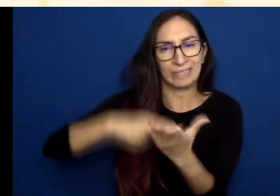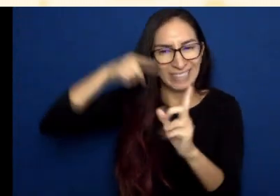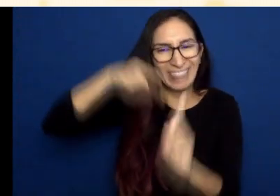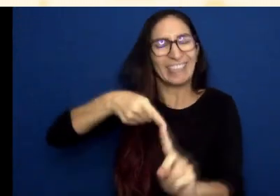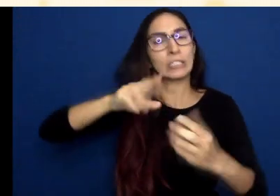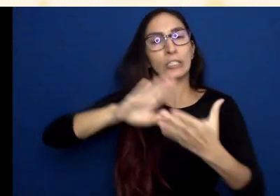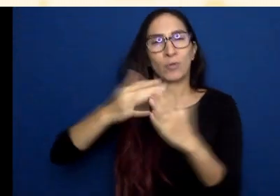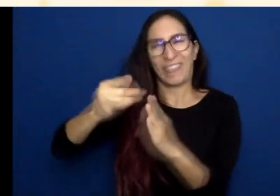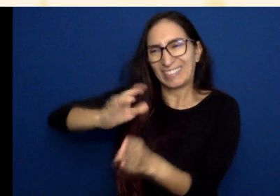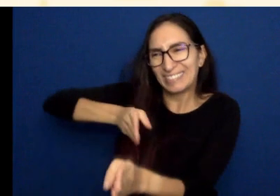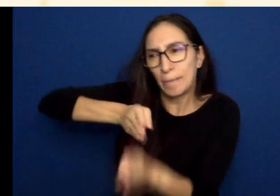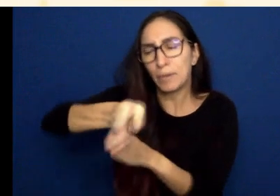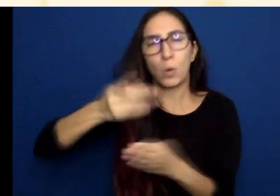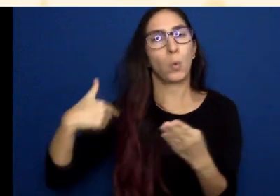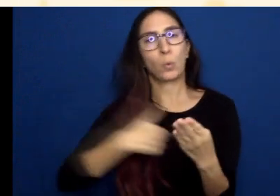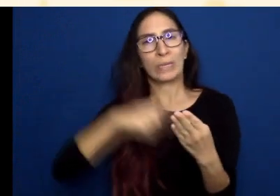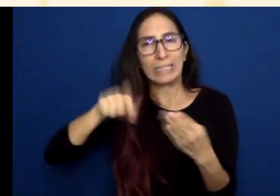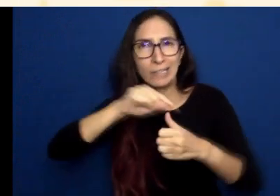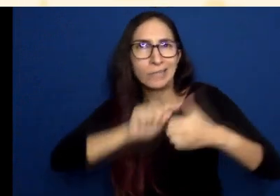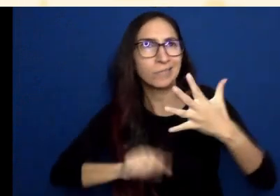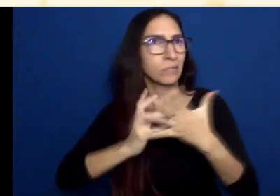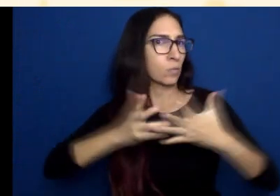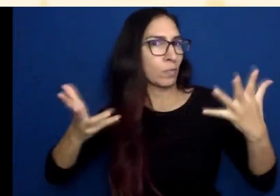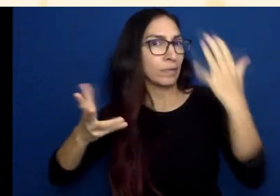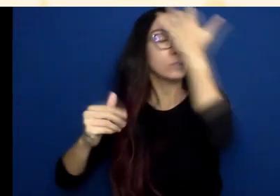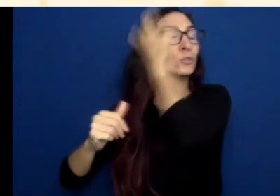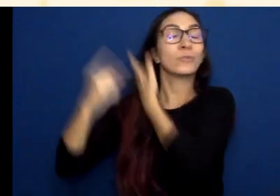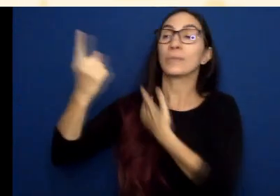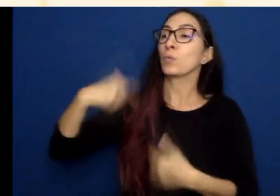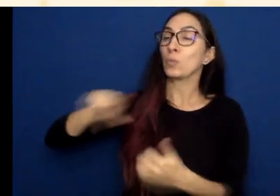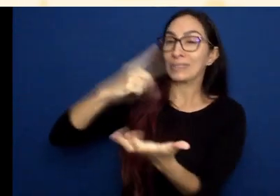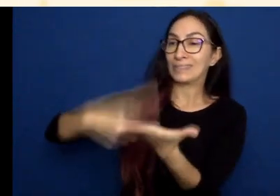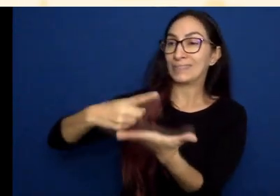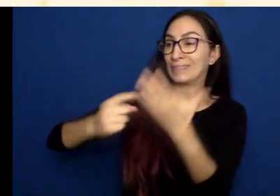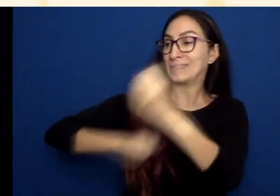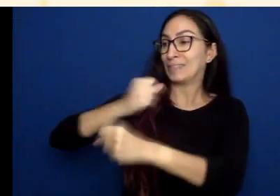or so before COVID just messed everything up, and it's aimed at accessibility testers.